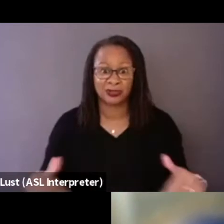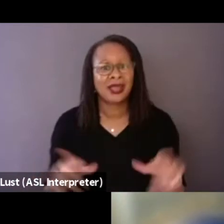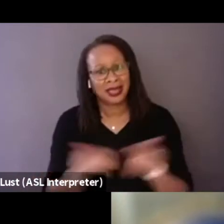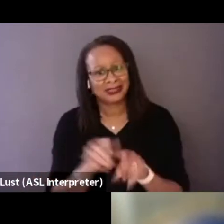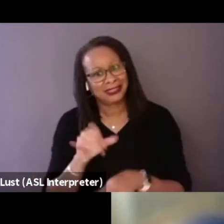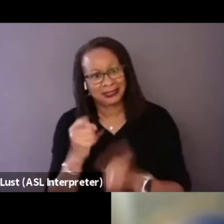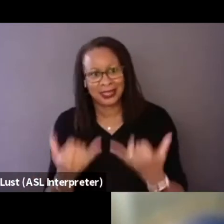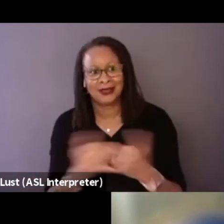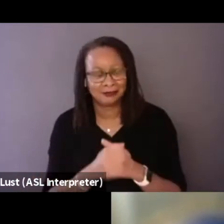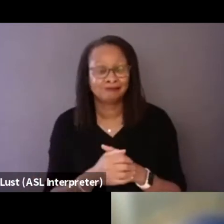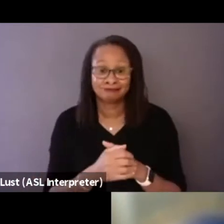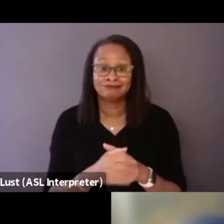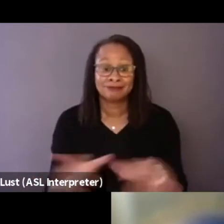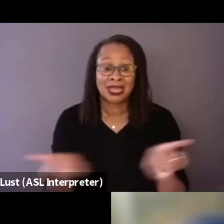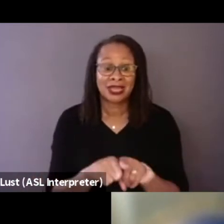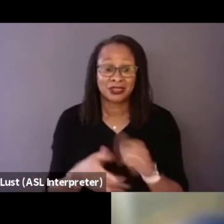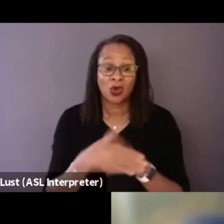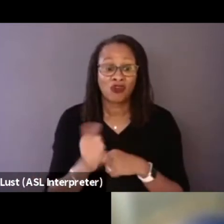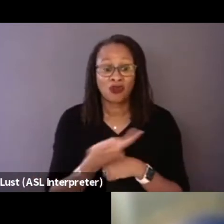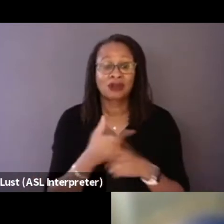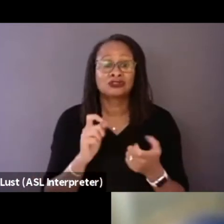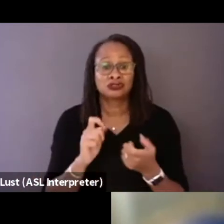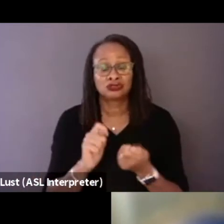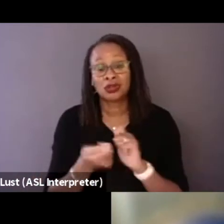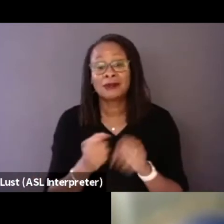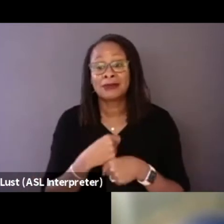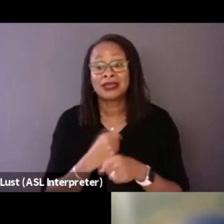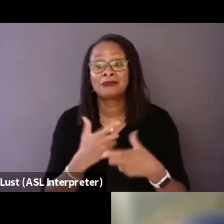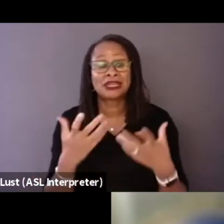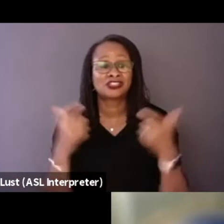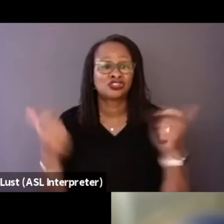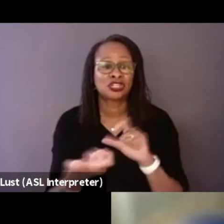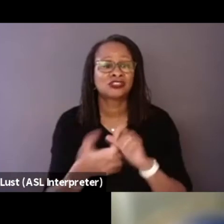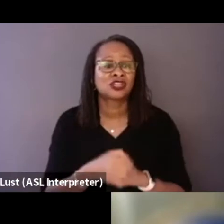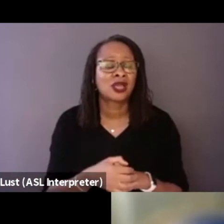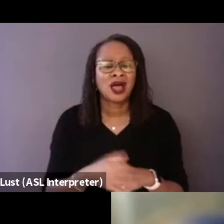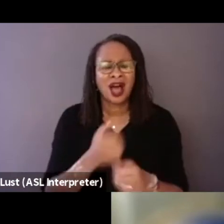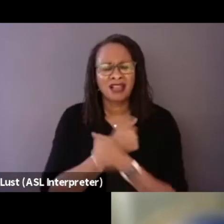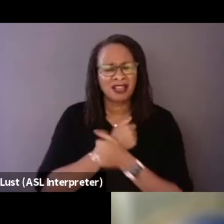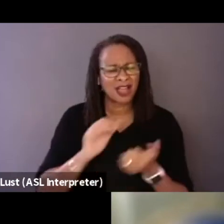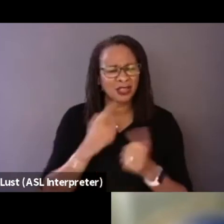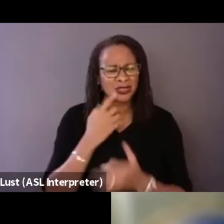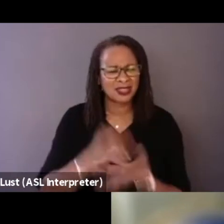So I think as a whole, we try to just make a big change. I love that you put it that way. I always say that I believe